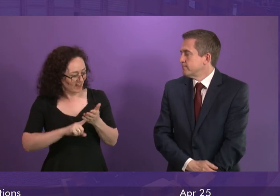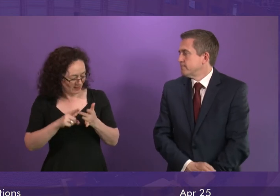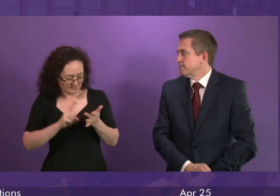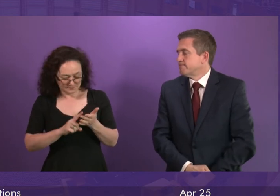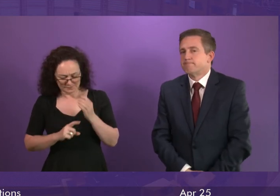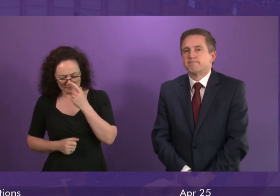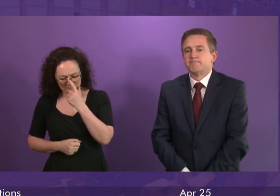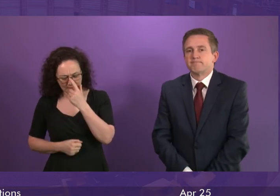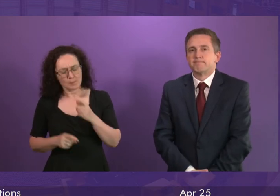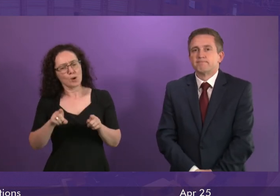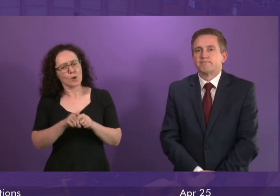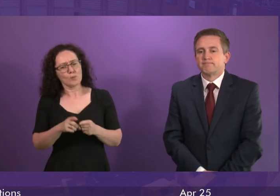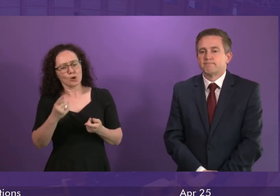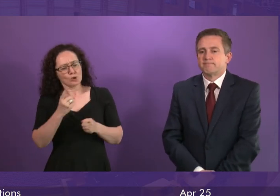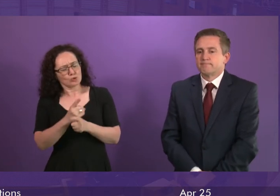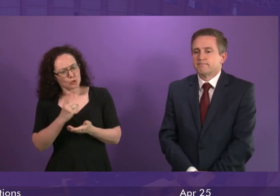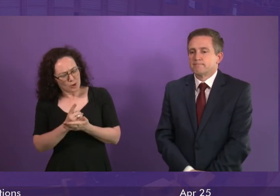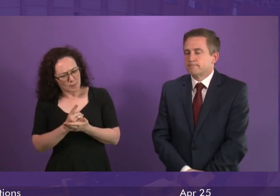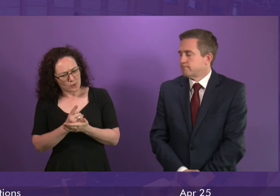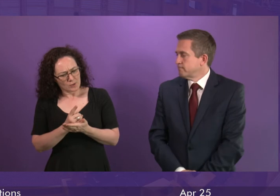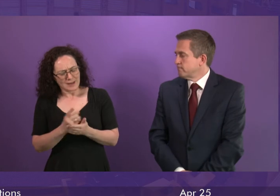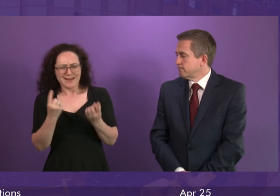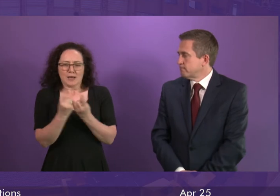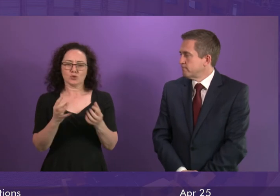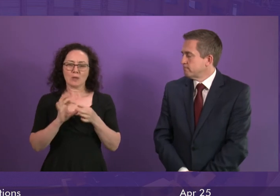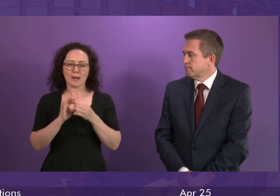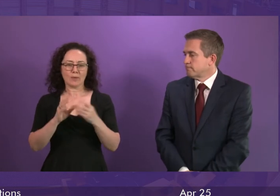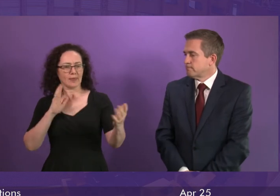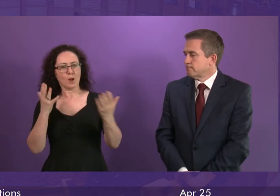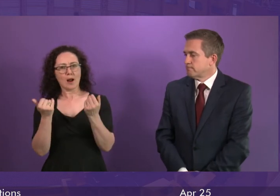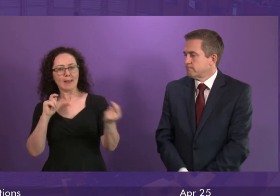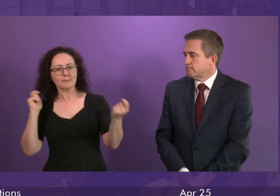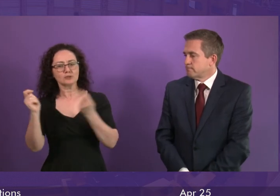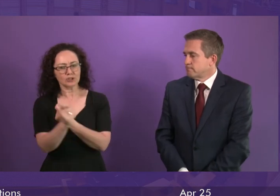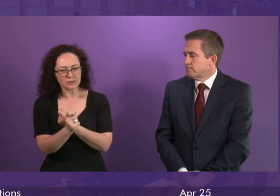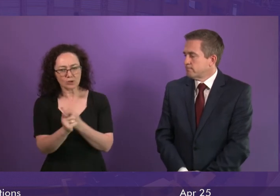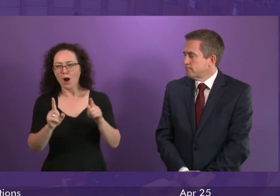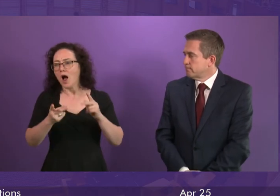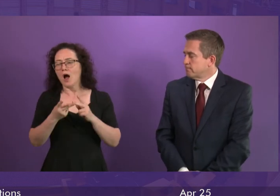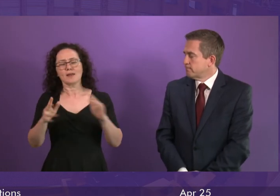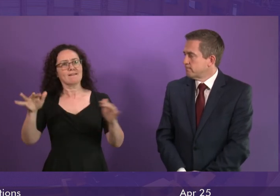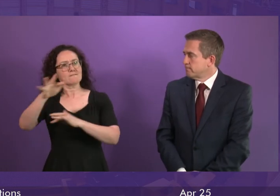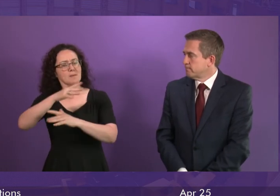or any other aspect of environmental action, by the estimation not of the Government but